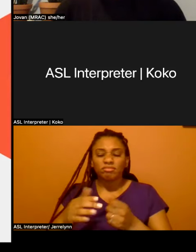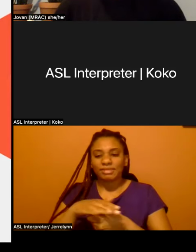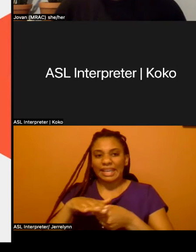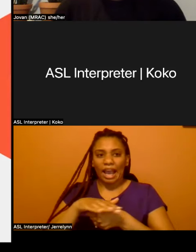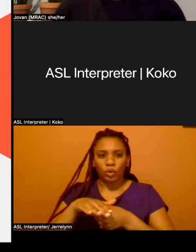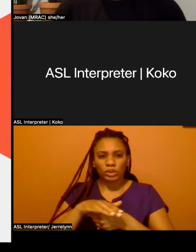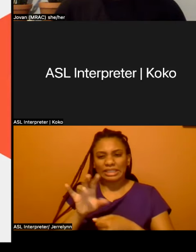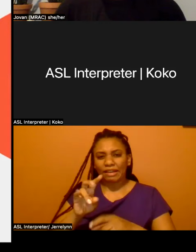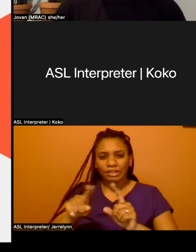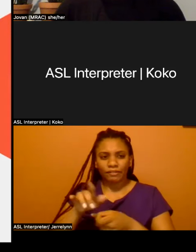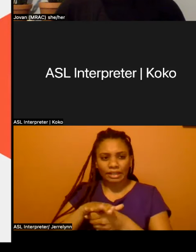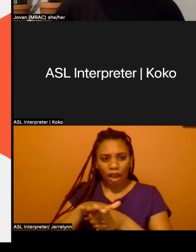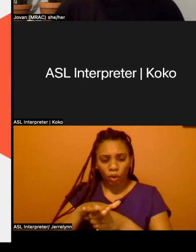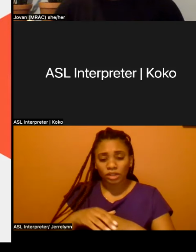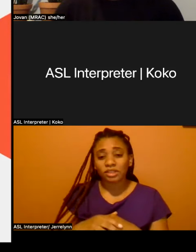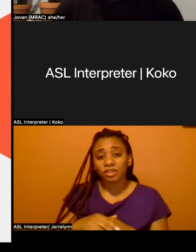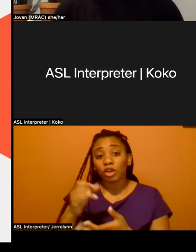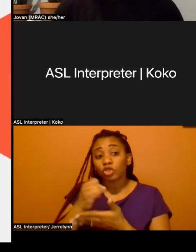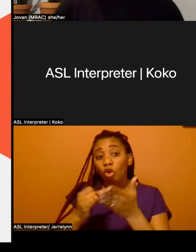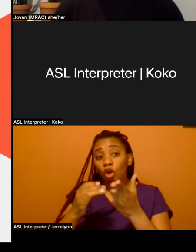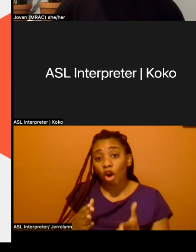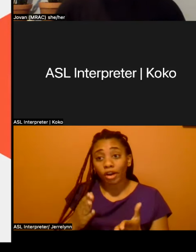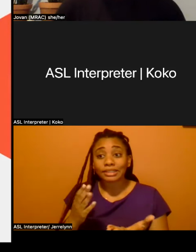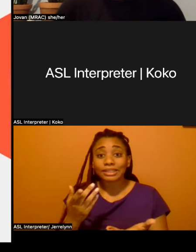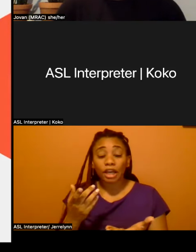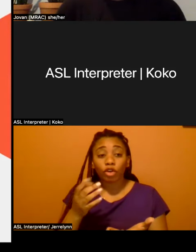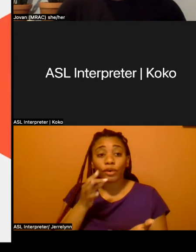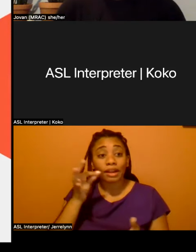Artists who are Native American, American-Indian,